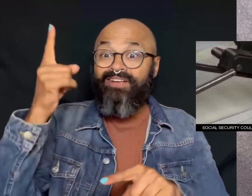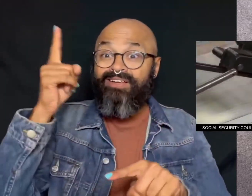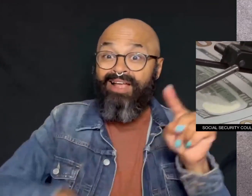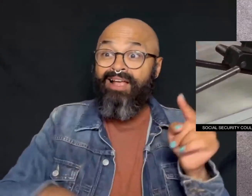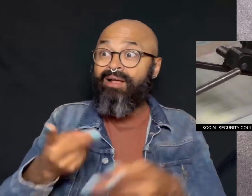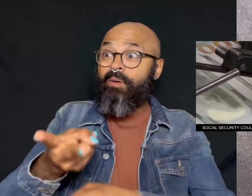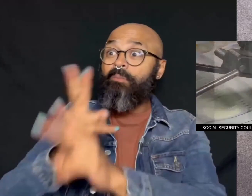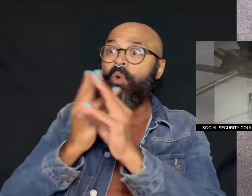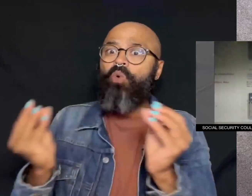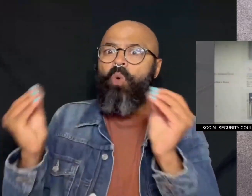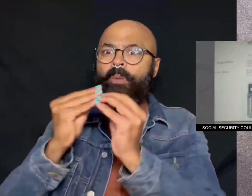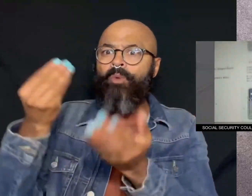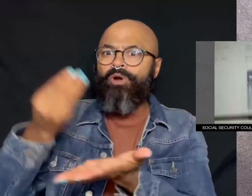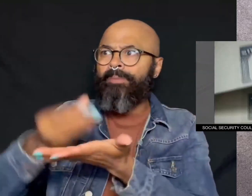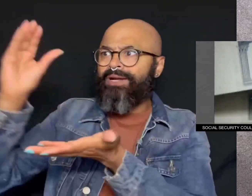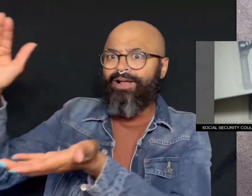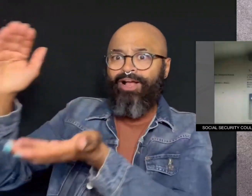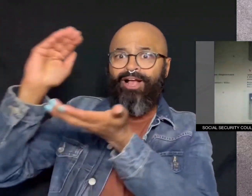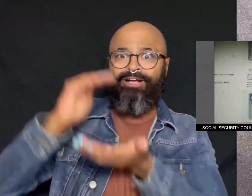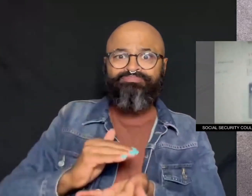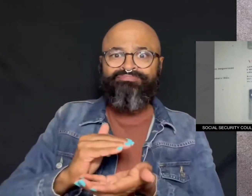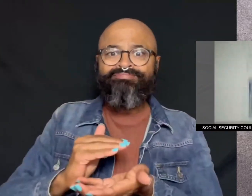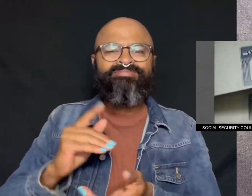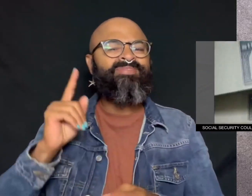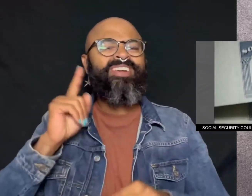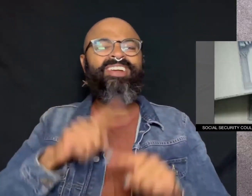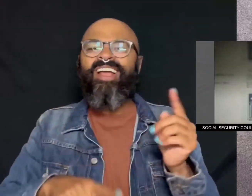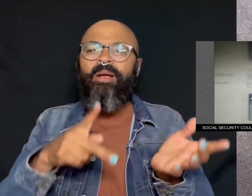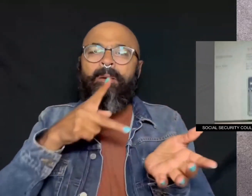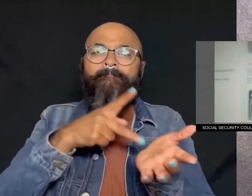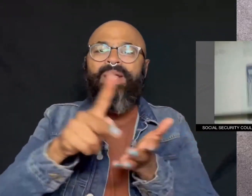The Treasury Department says If it cannot borrow more money,